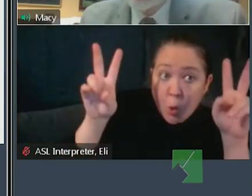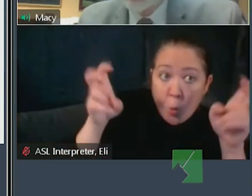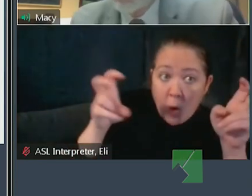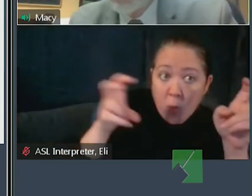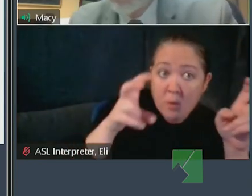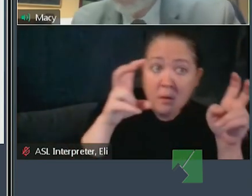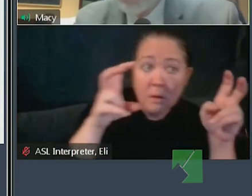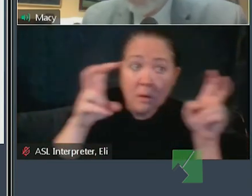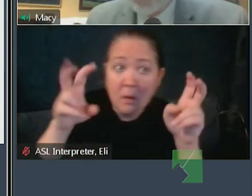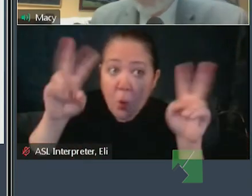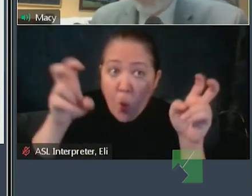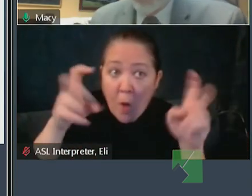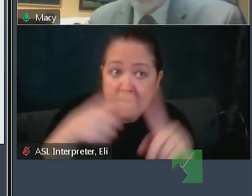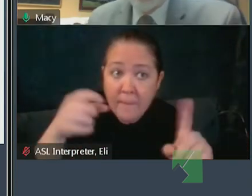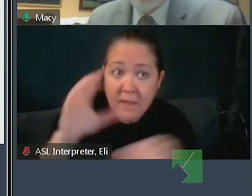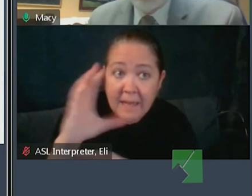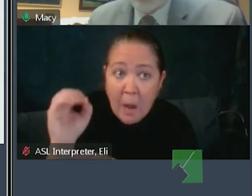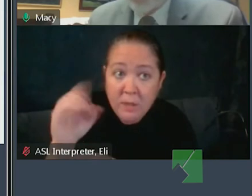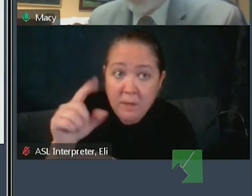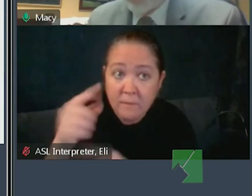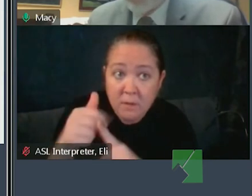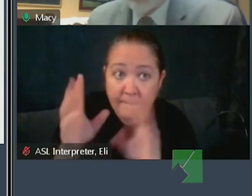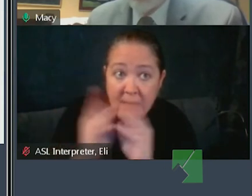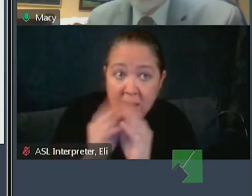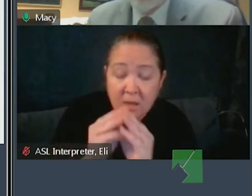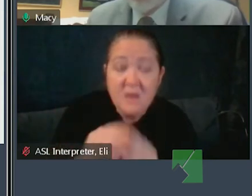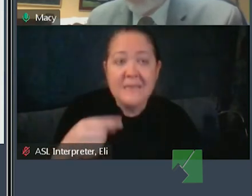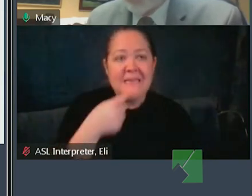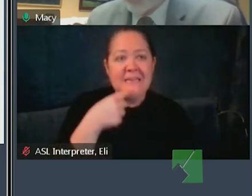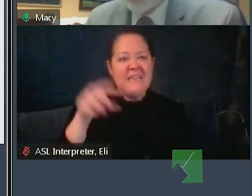Yes. Yes. All right. And number two, my second question of you is that you said on August the